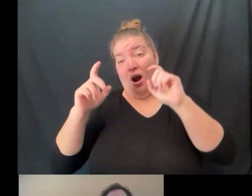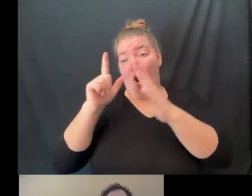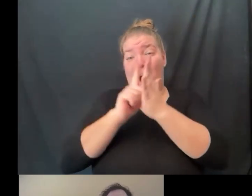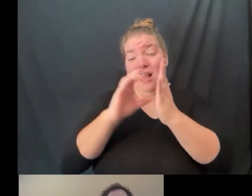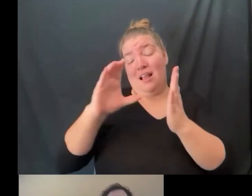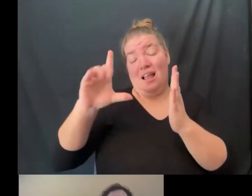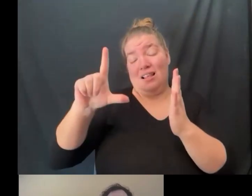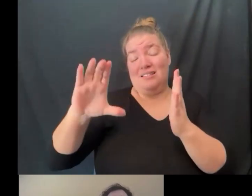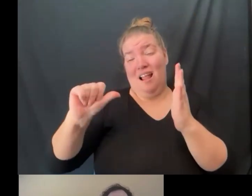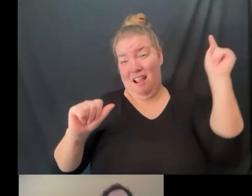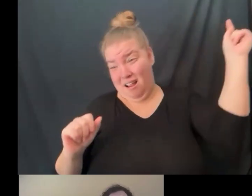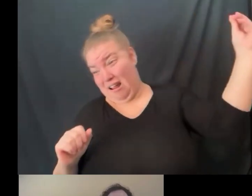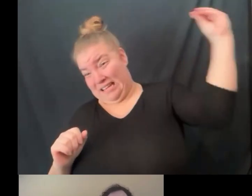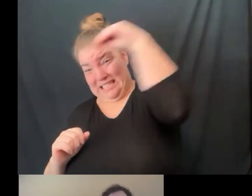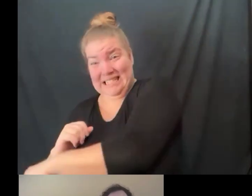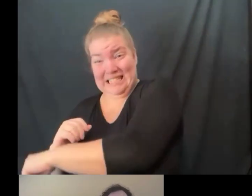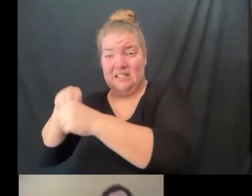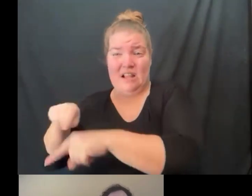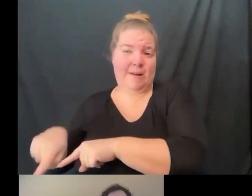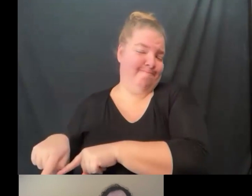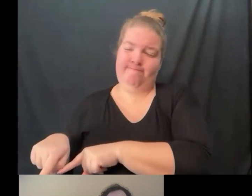regulations.